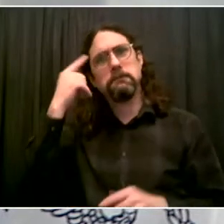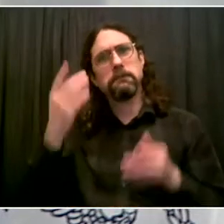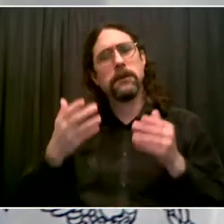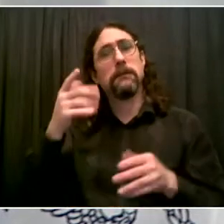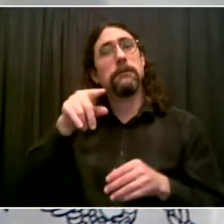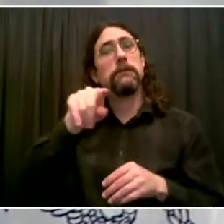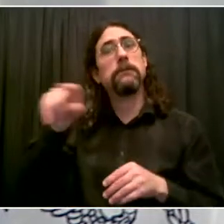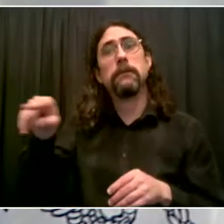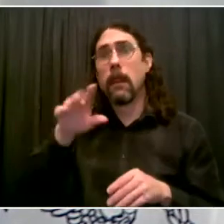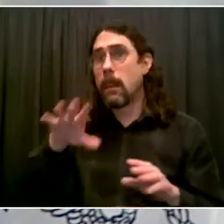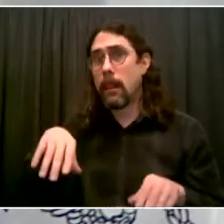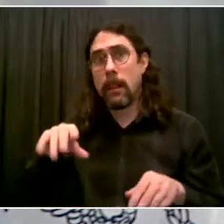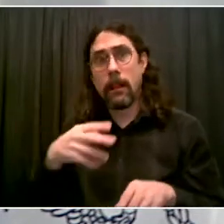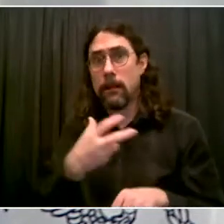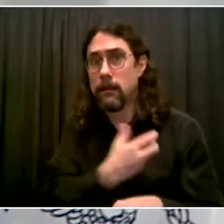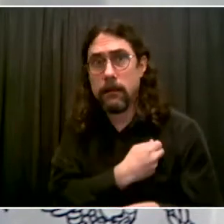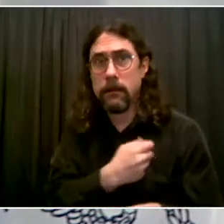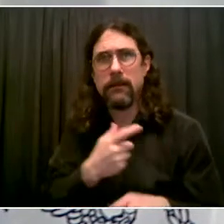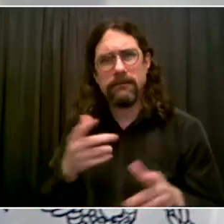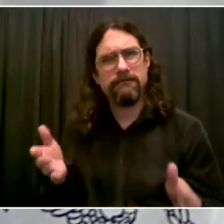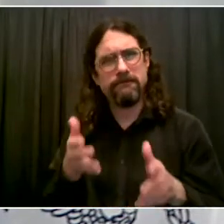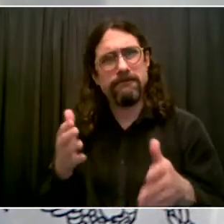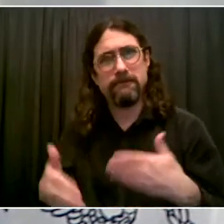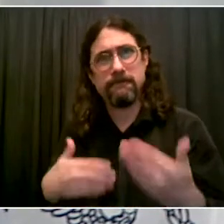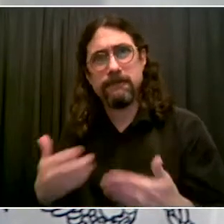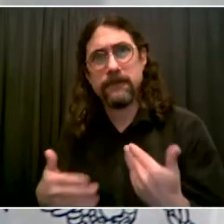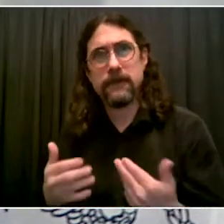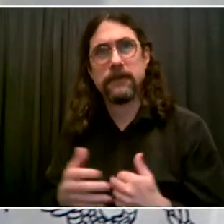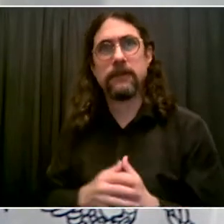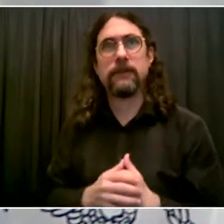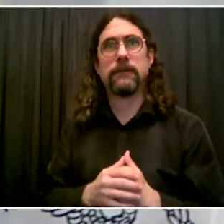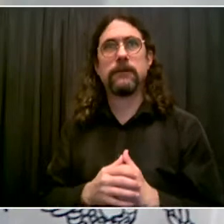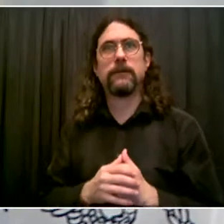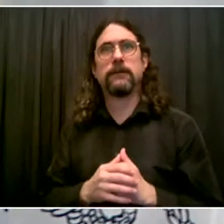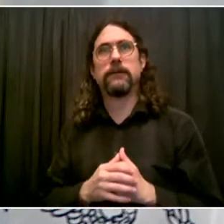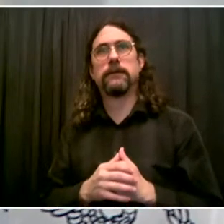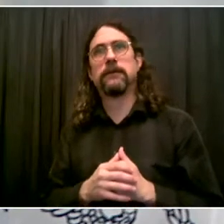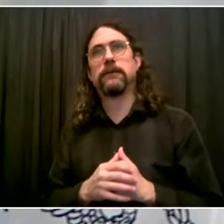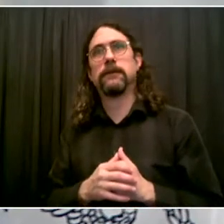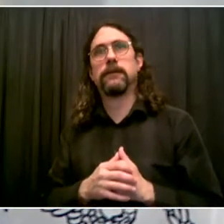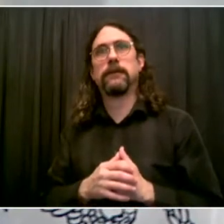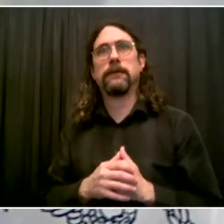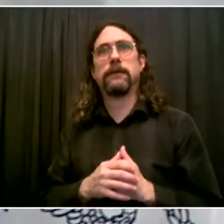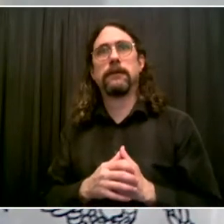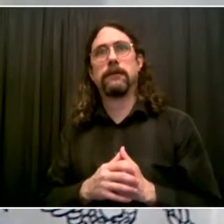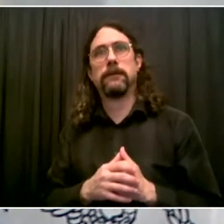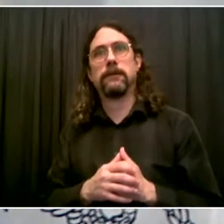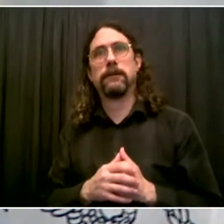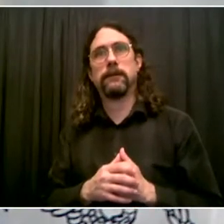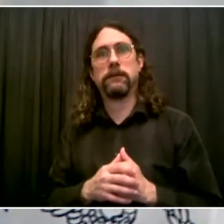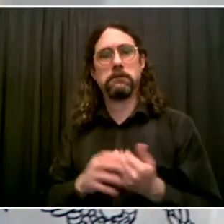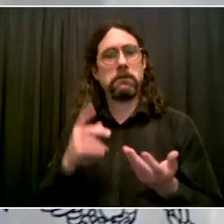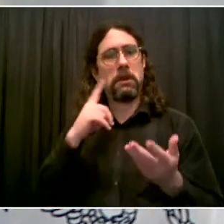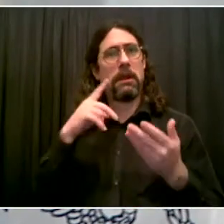TO GET ANYONE WHO HASN'T YET BEEN VACCINATED SO THEY CAN SERERVE OON A JURY WOULD INCENTIVIZE PEOPLL HEOOESNTTY L